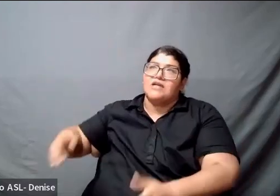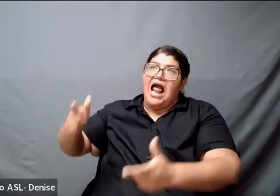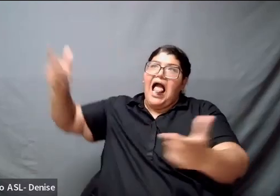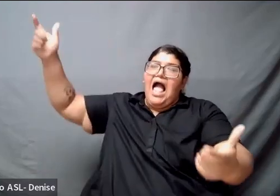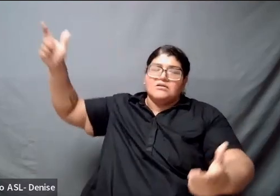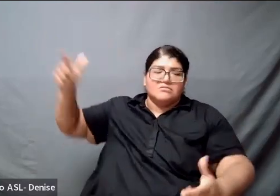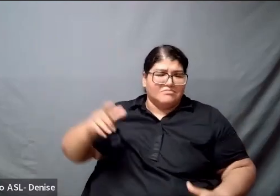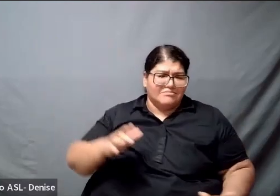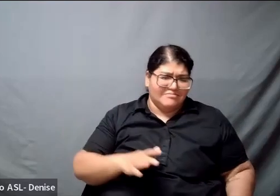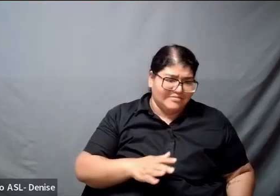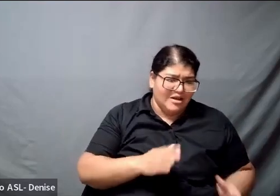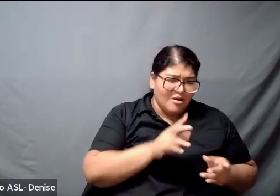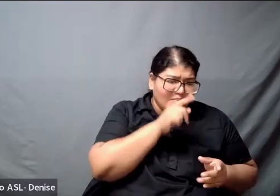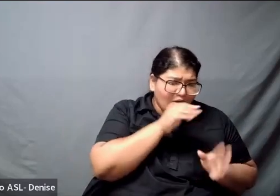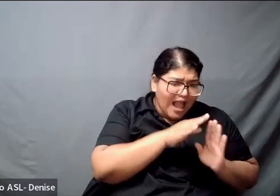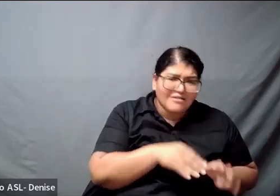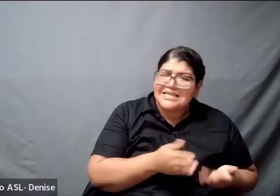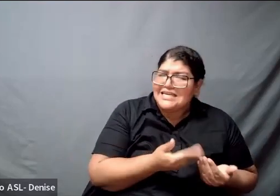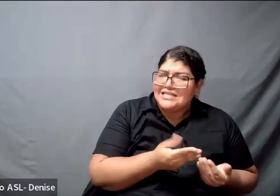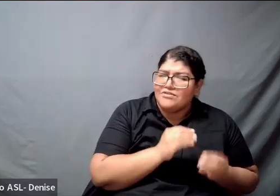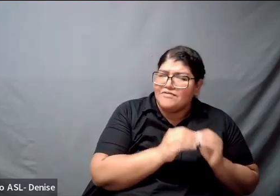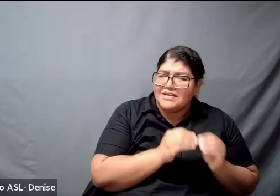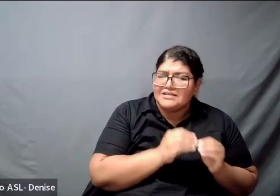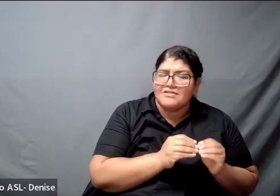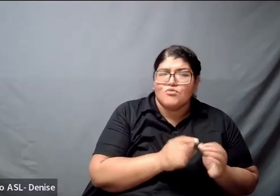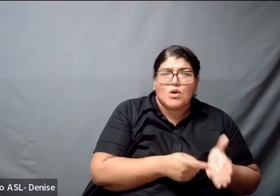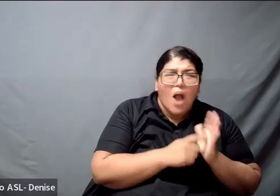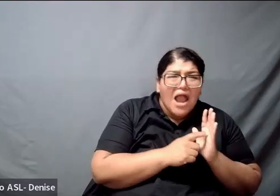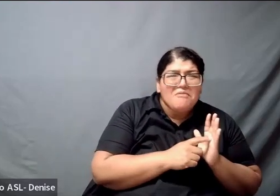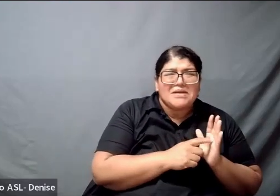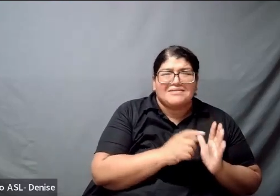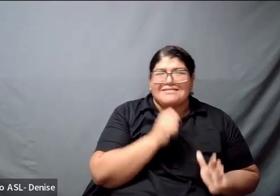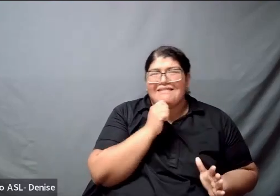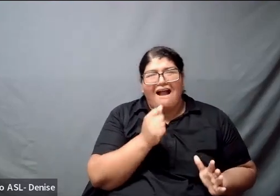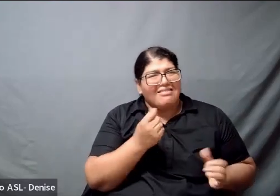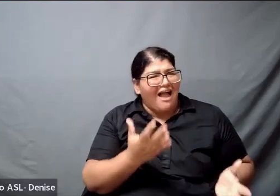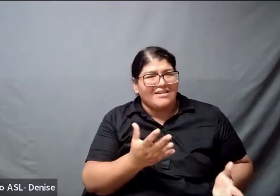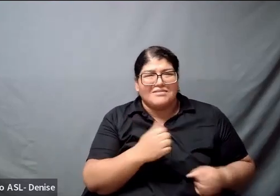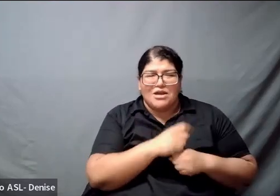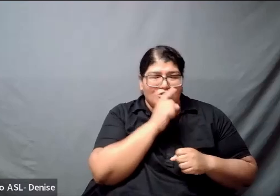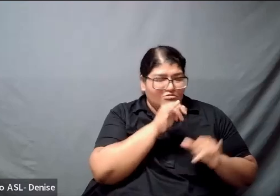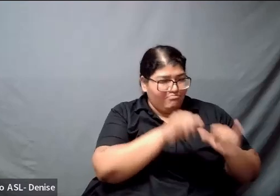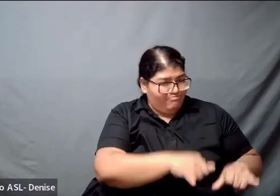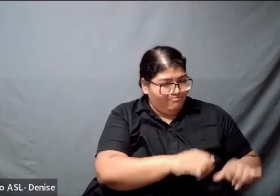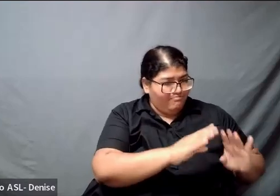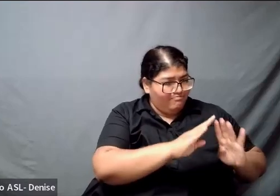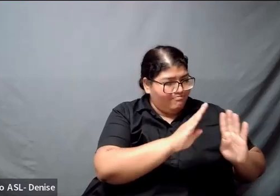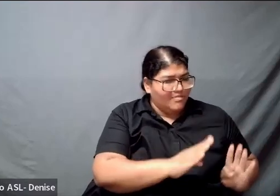And the bird house doesn't have as many requirements to be structurally sound. Build a couple bird houses, write short vignettes, write little thingy things,